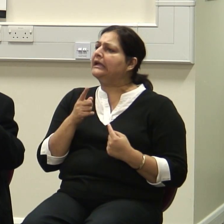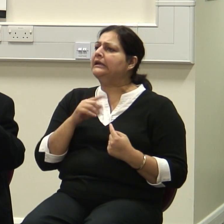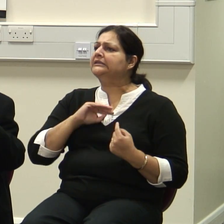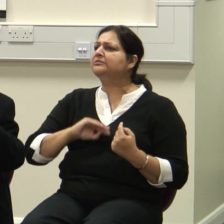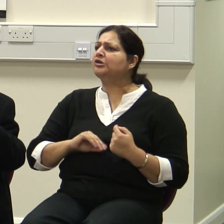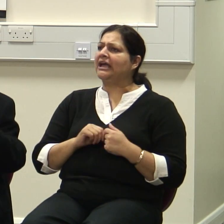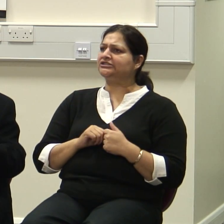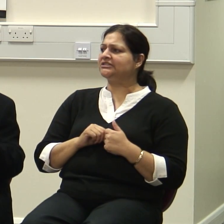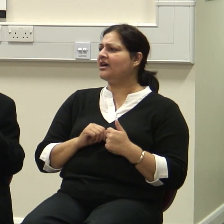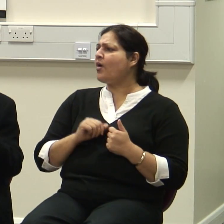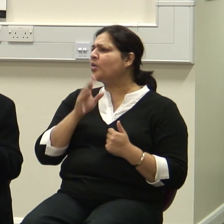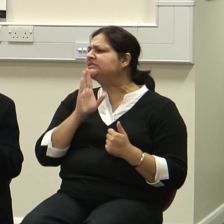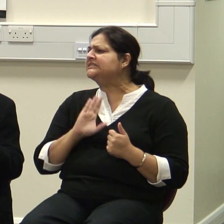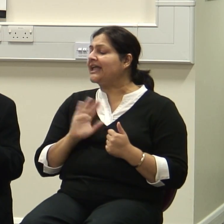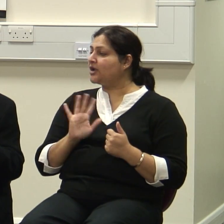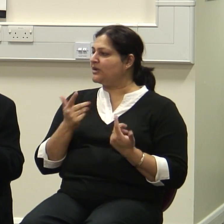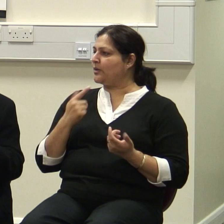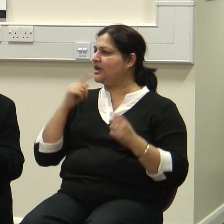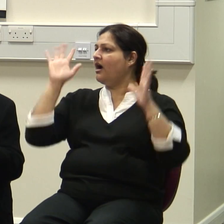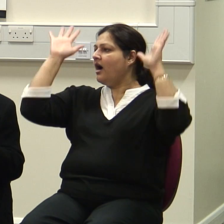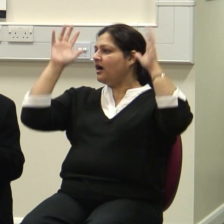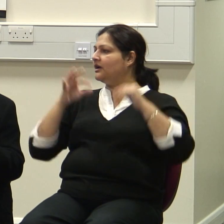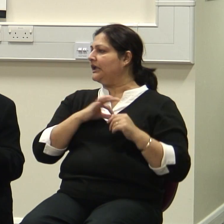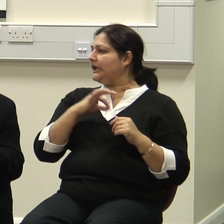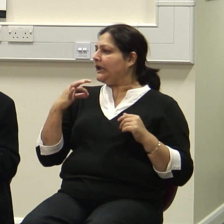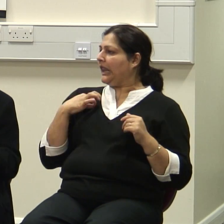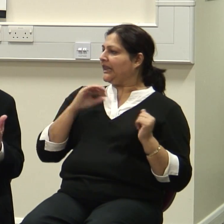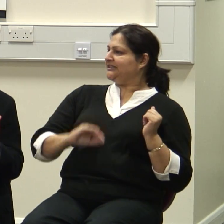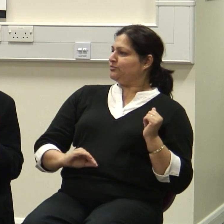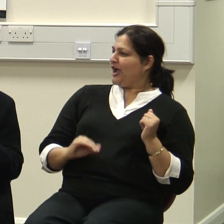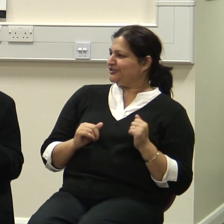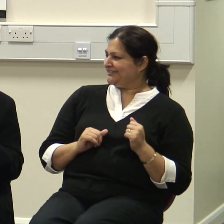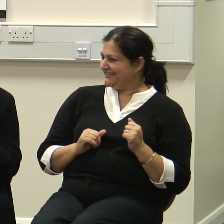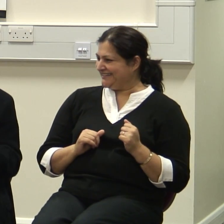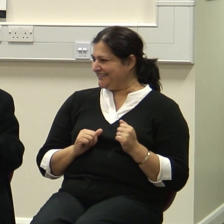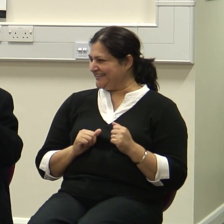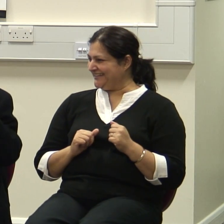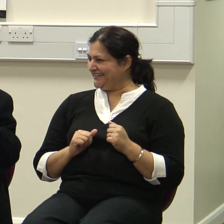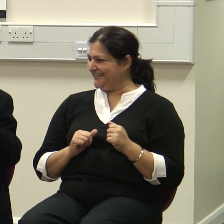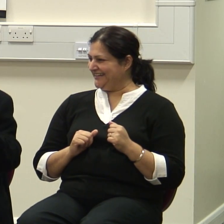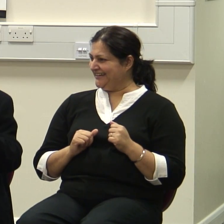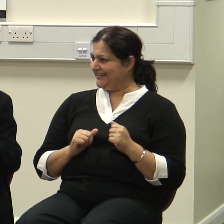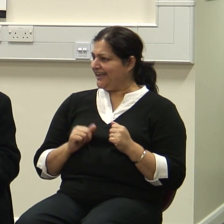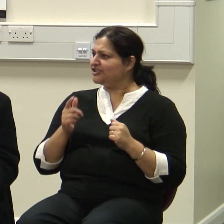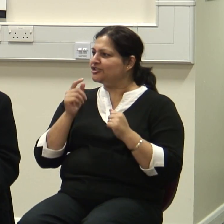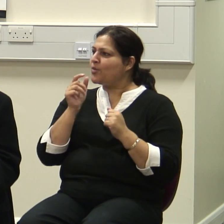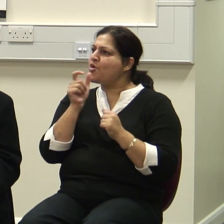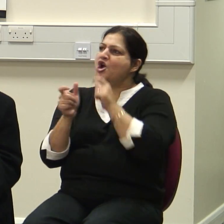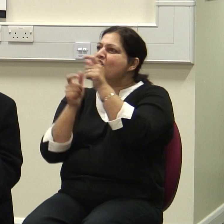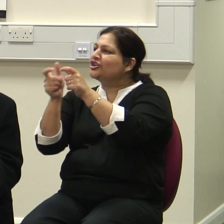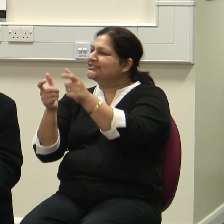depression, it’s called word magic – nothing new – it’s pure word magic. Clinical.